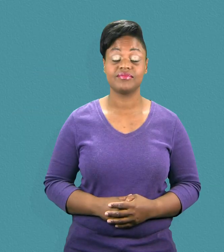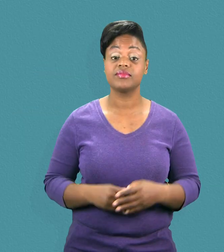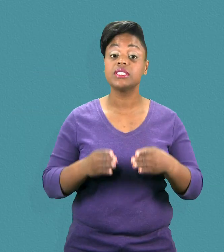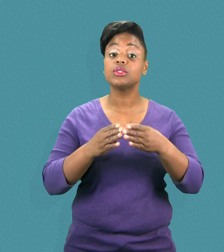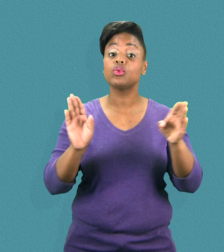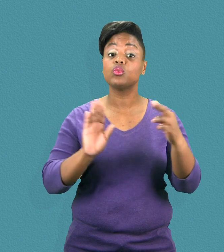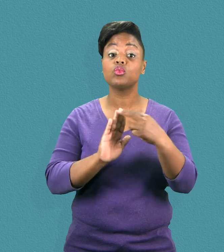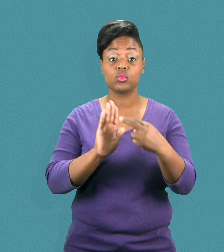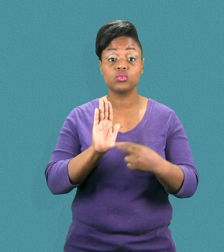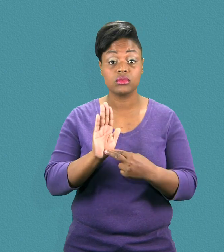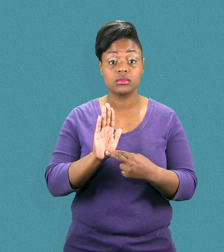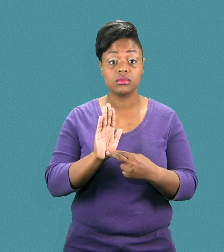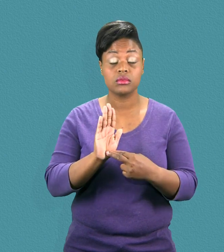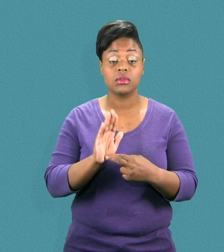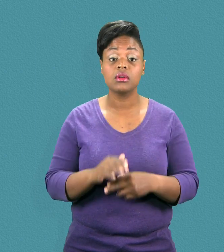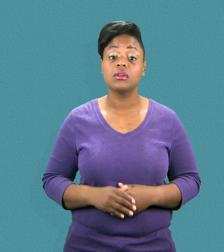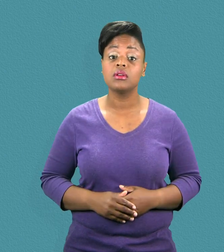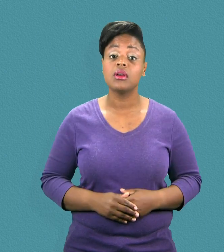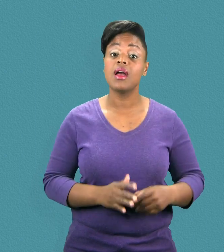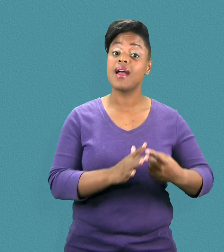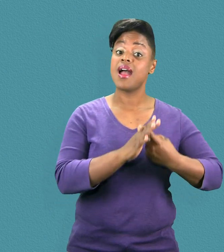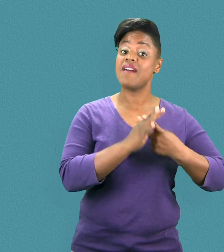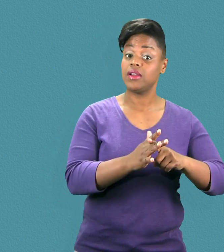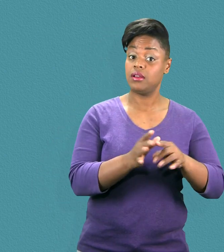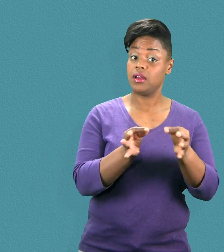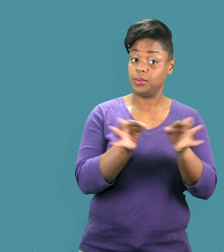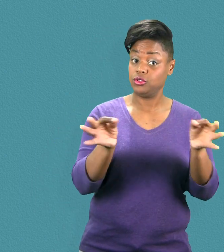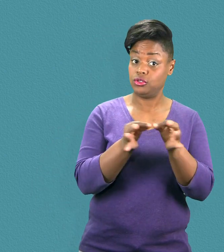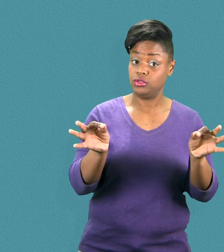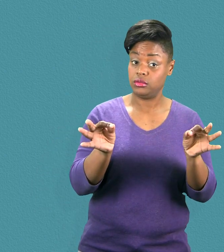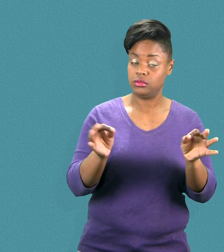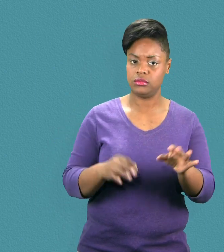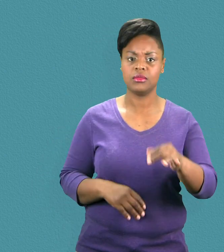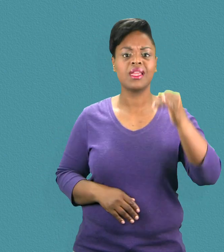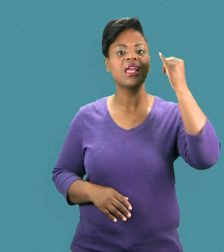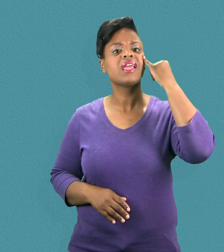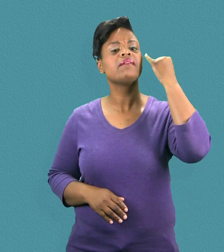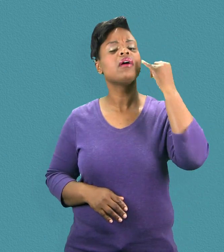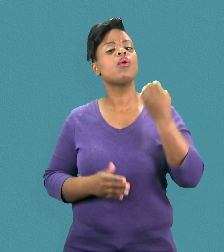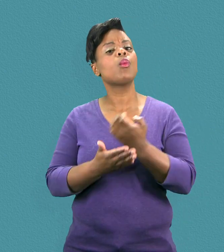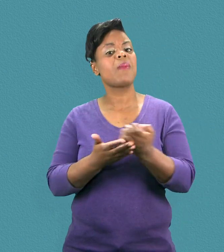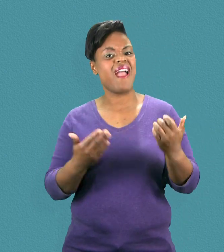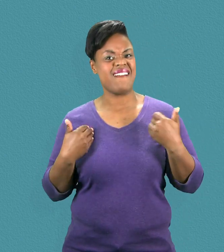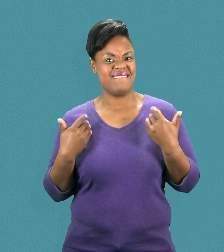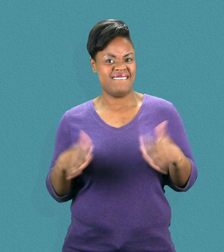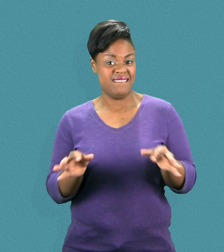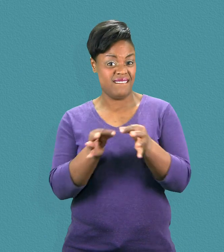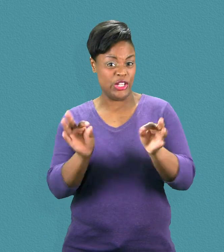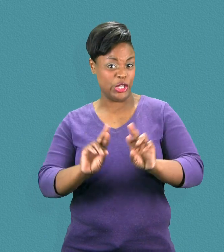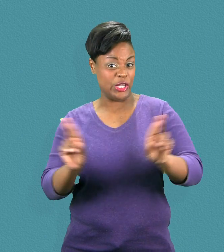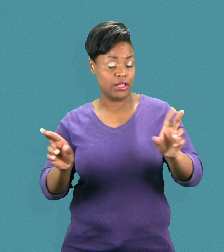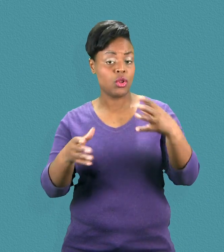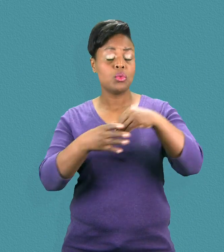General Rules. Activating Captions. If closed captioning functionality is built into the equipment